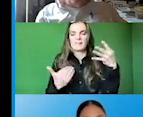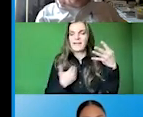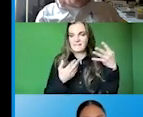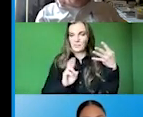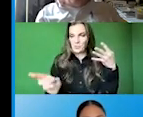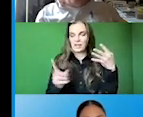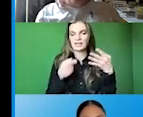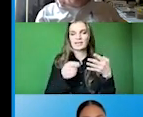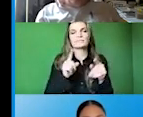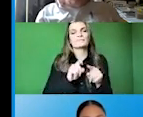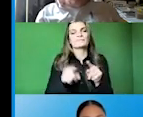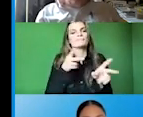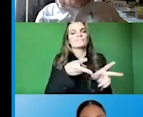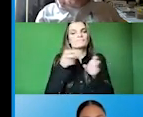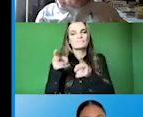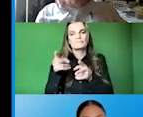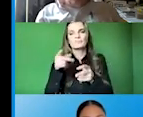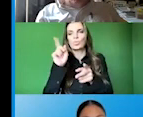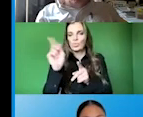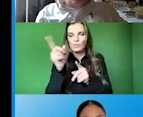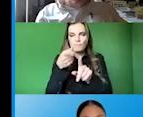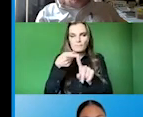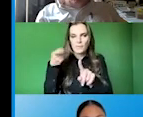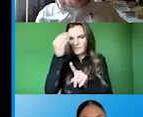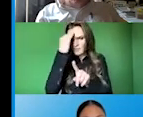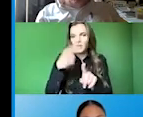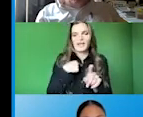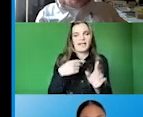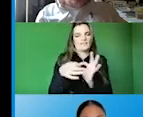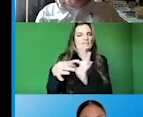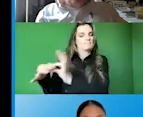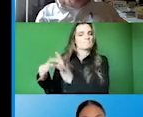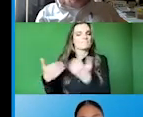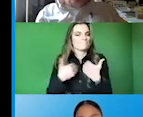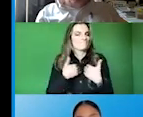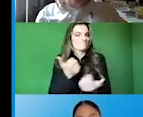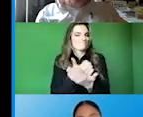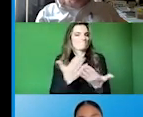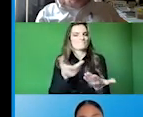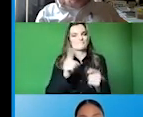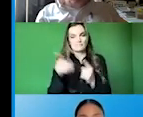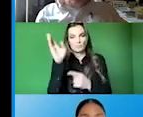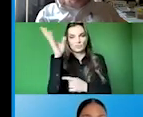citations as well as additional resources and reading from the information provided in this presentation that you can access